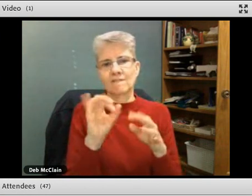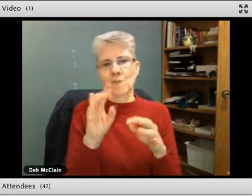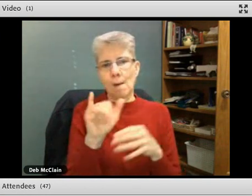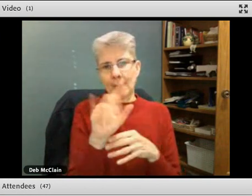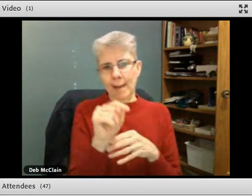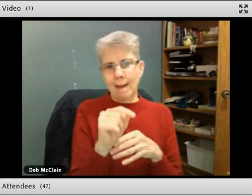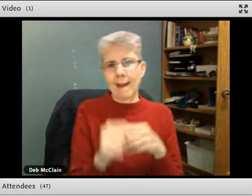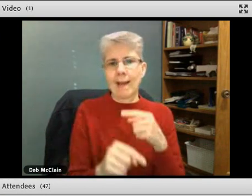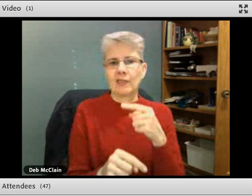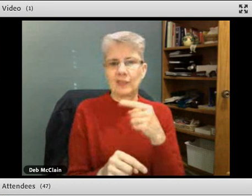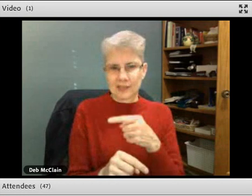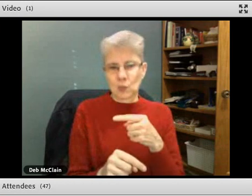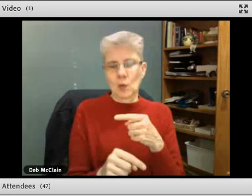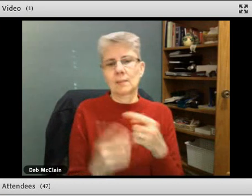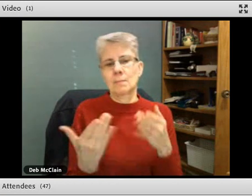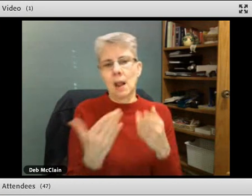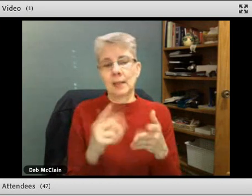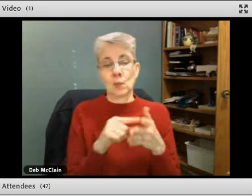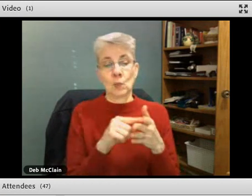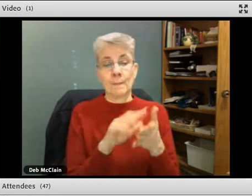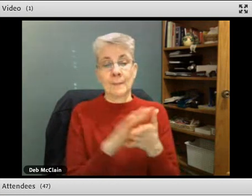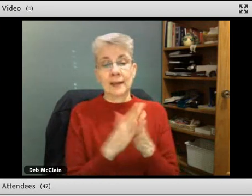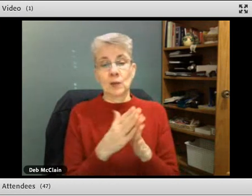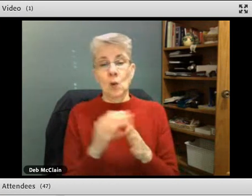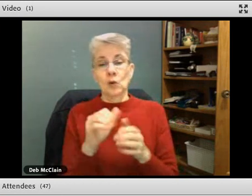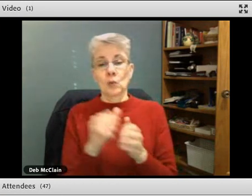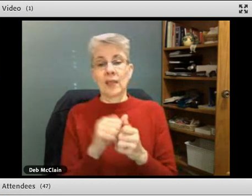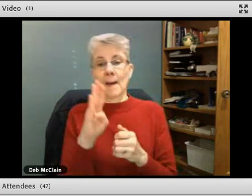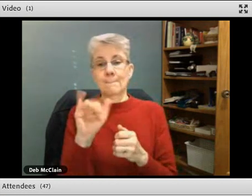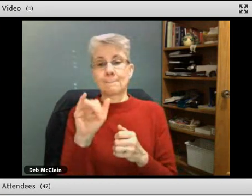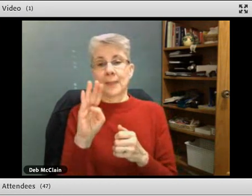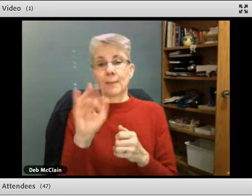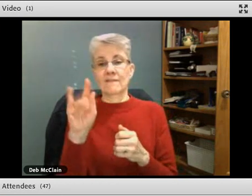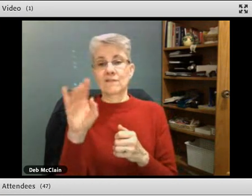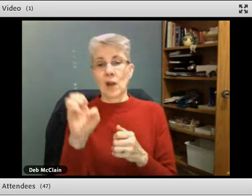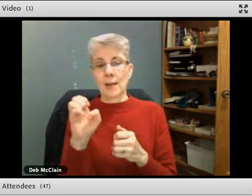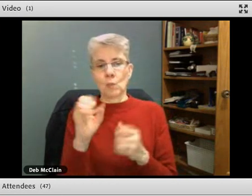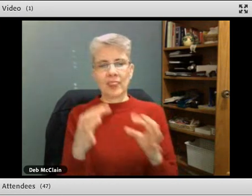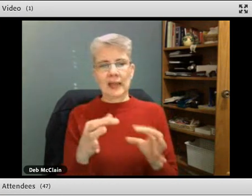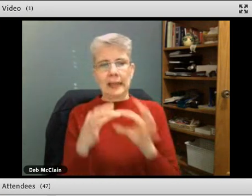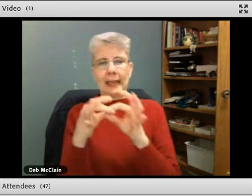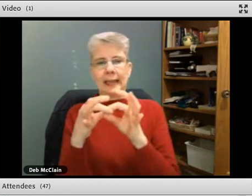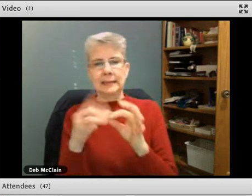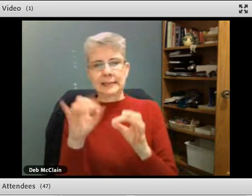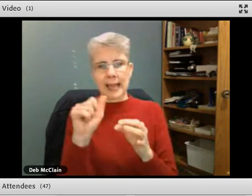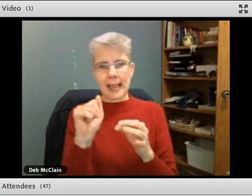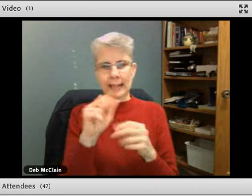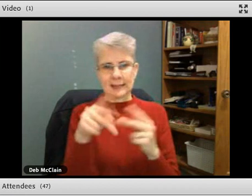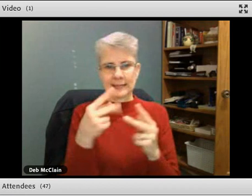with this linked-data version of bibliographic data